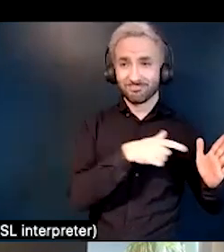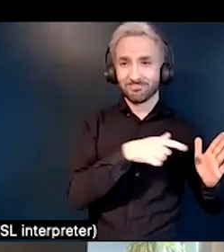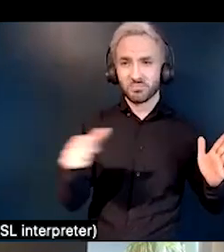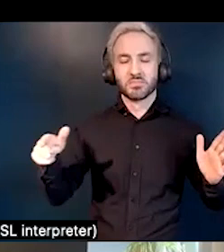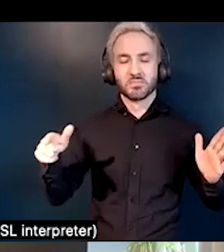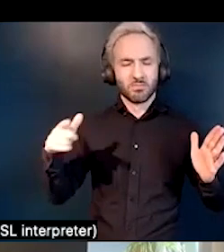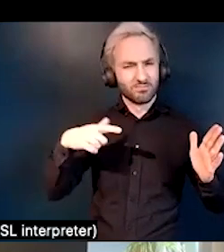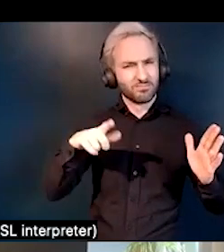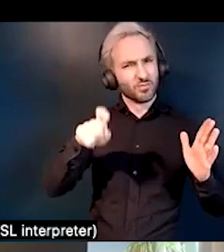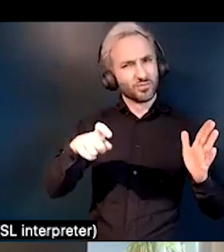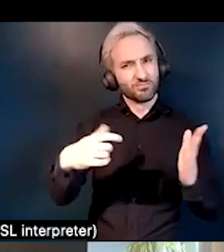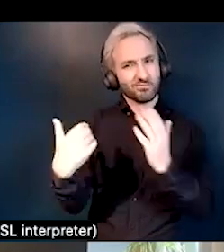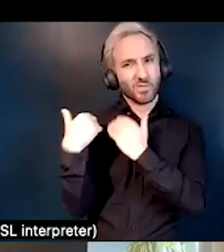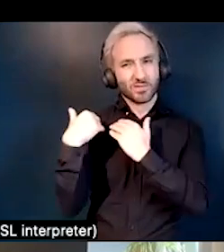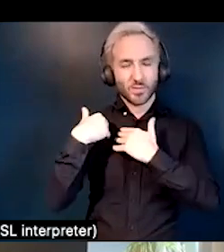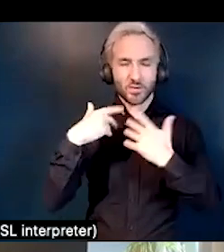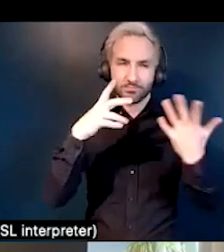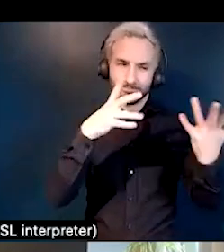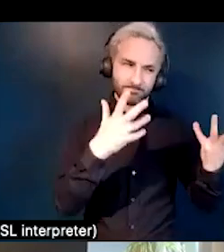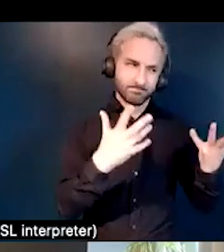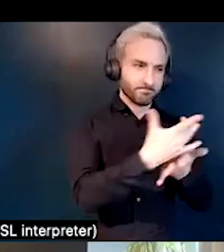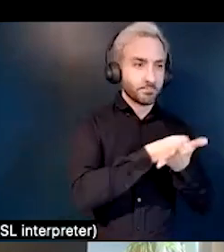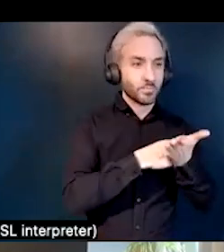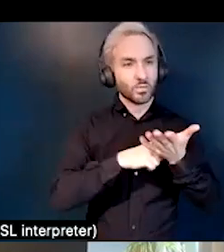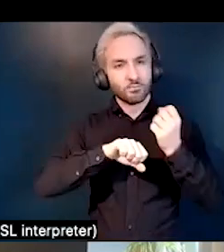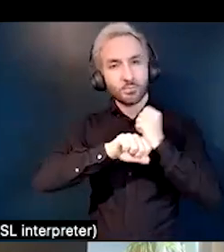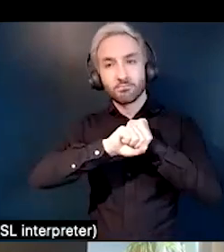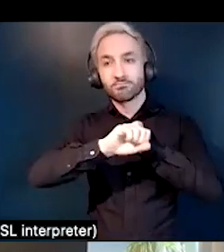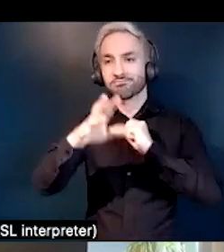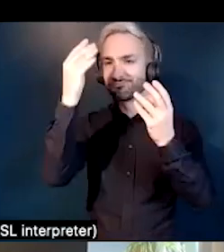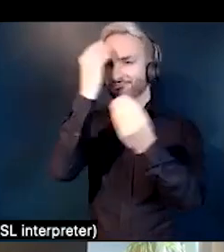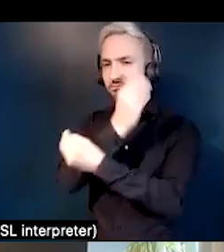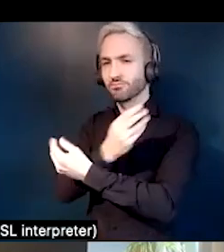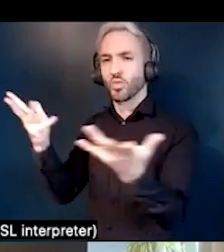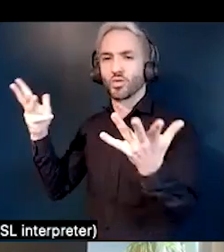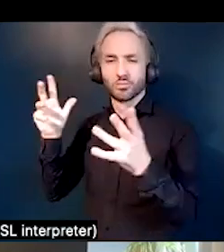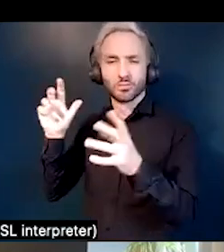promoting, and supplying works that represent the wide extent of human experiences and identities